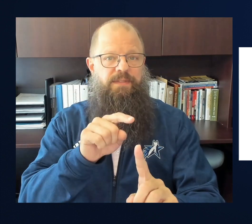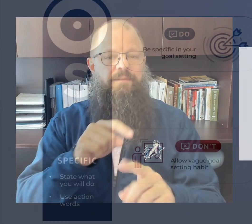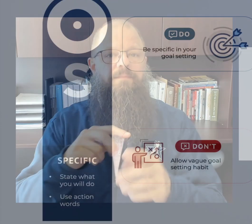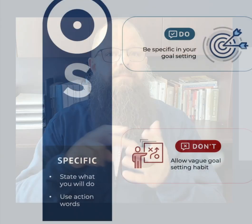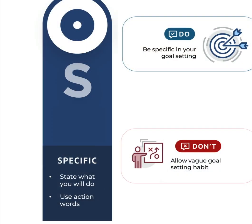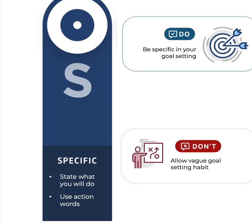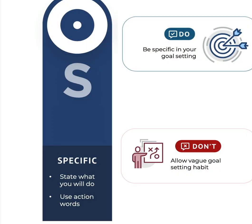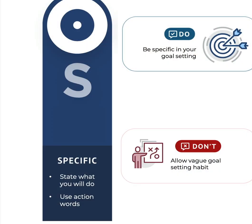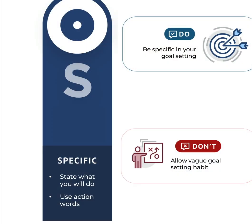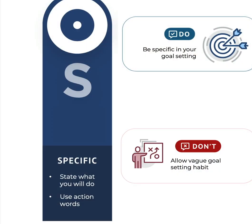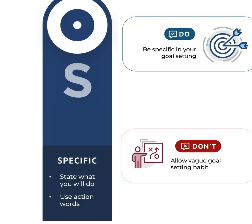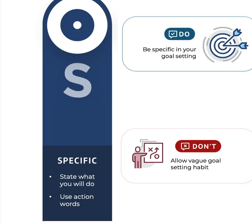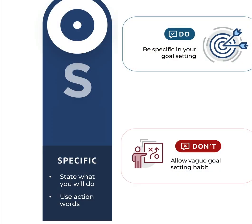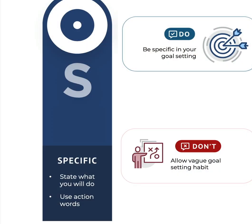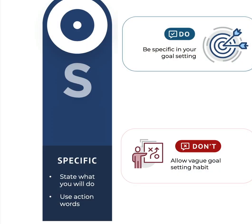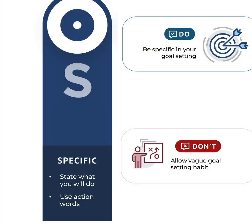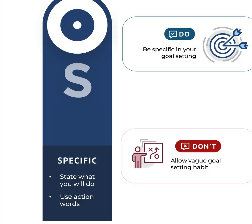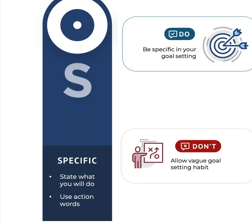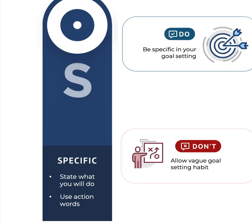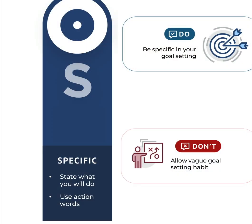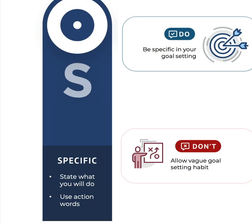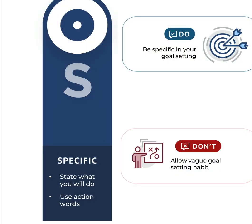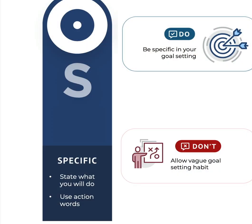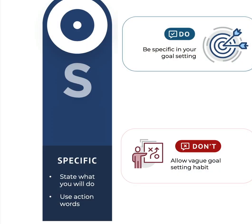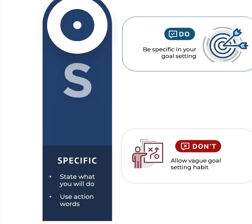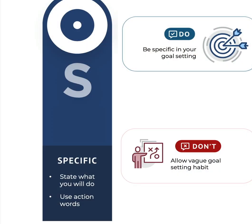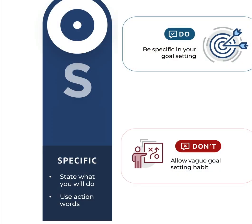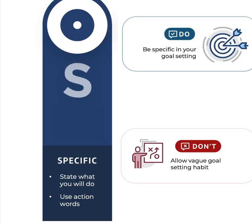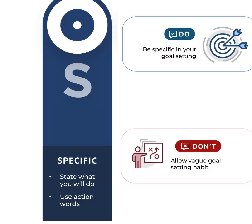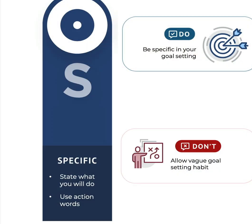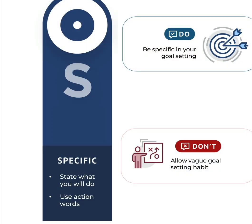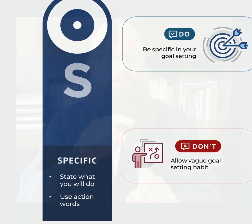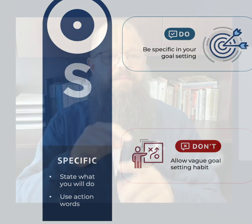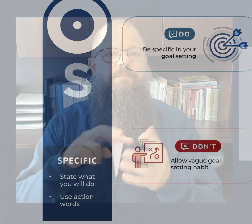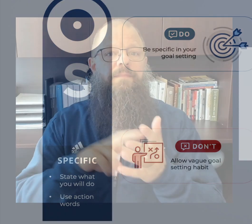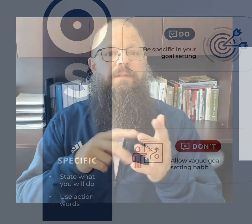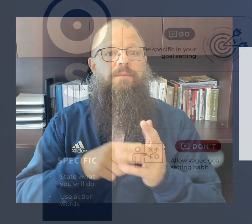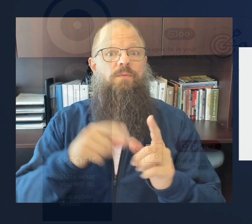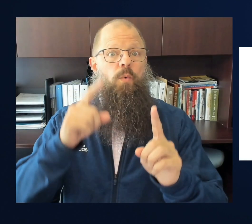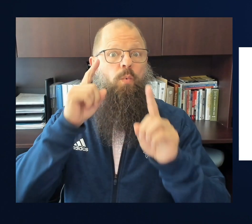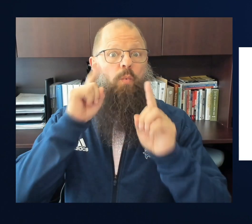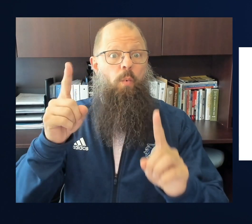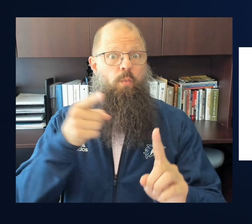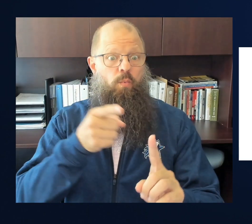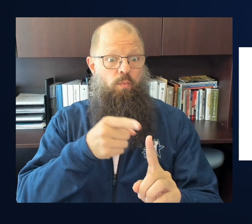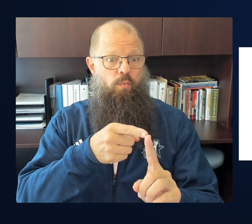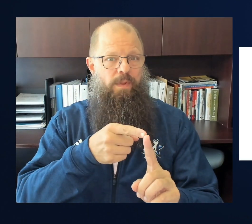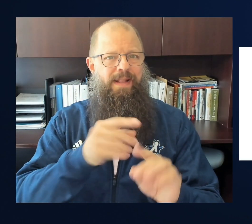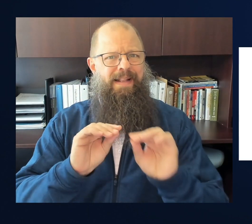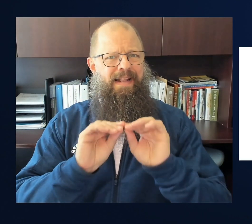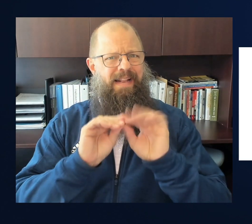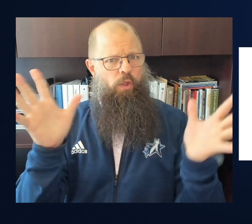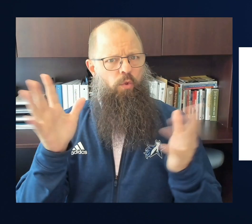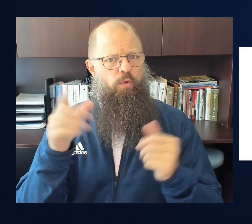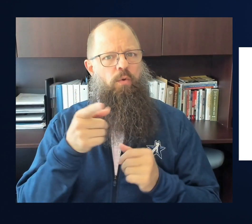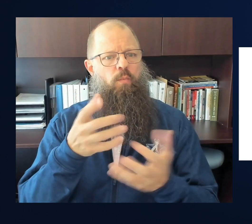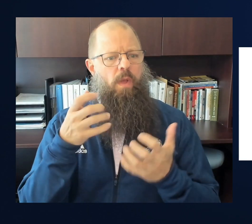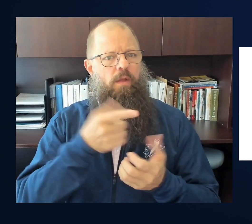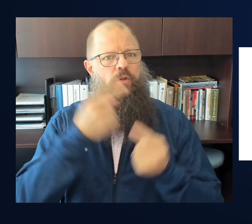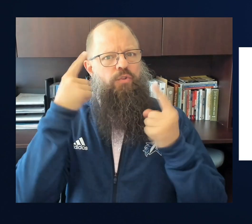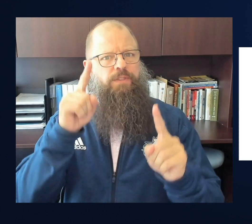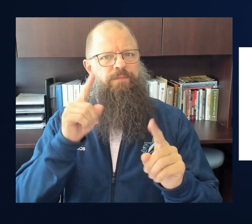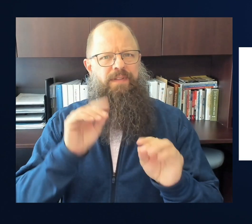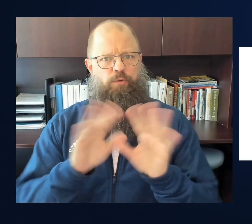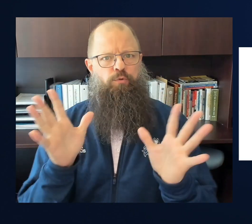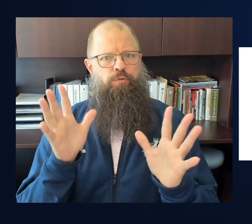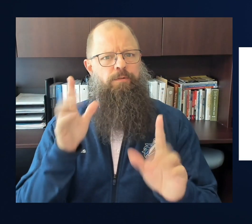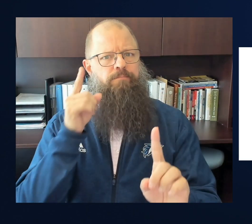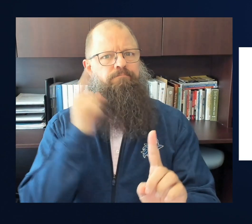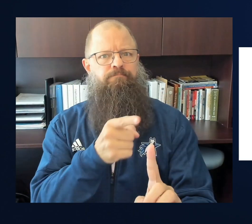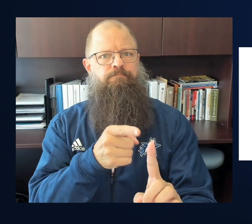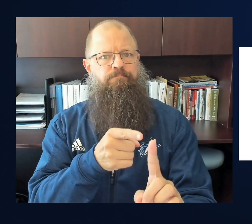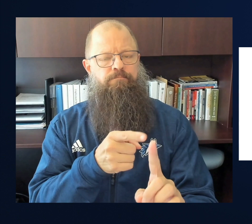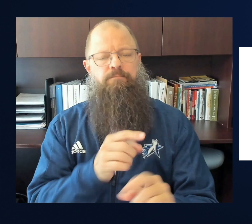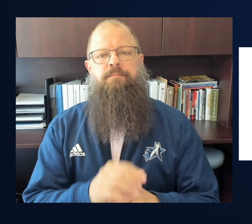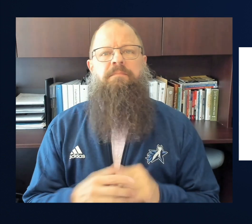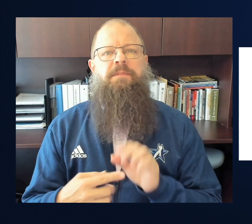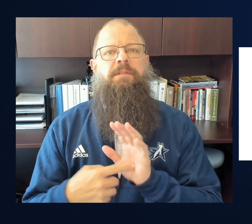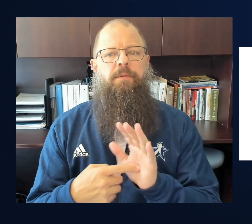So S: Specific. This means that the goal should be clear in what you're wanting the employee